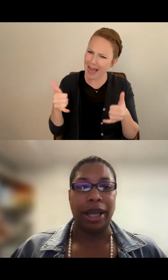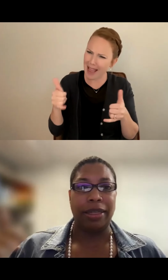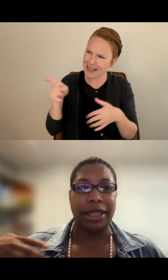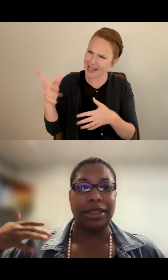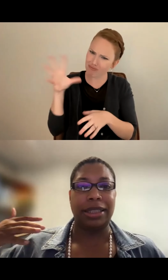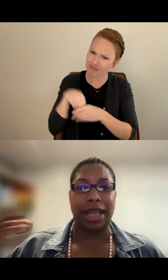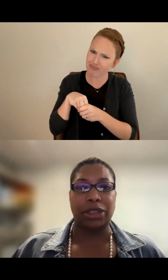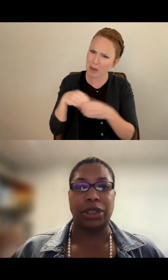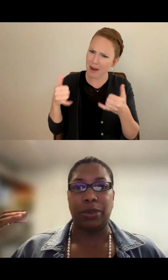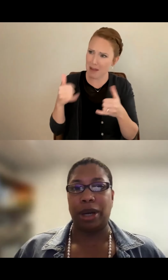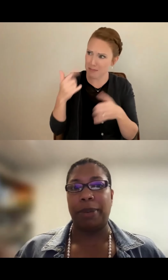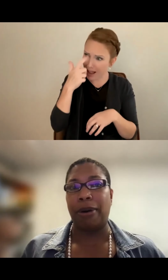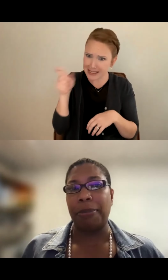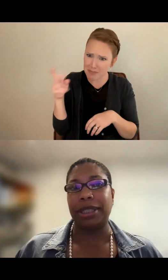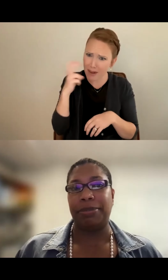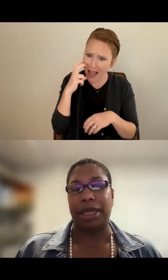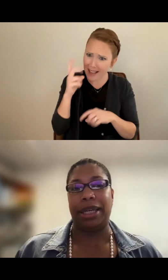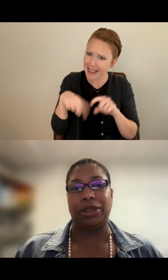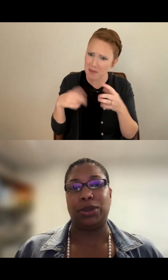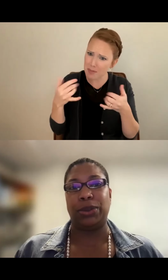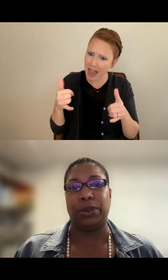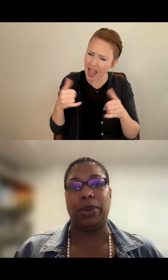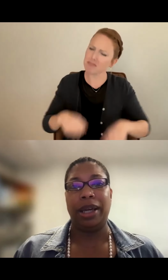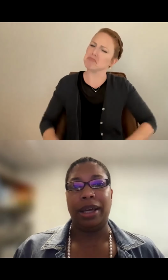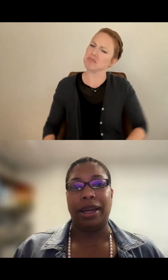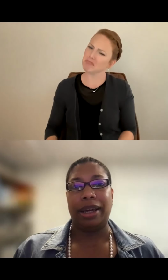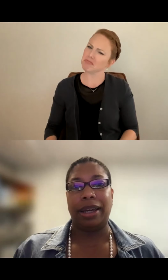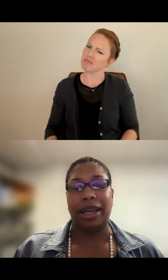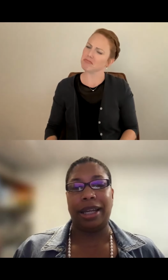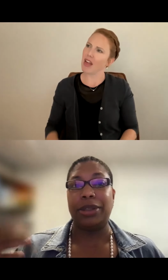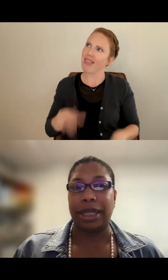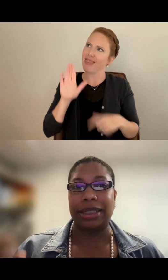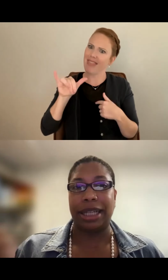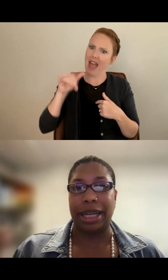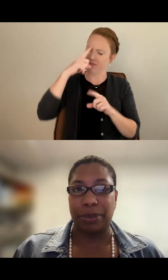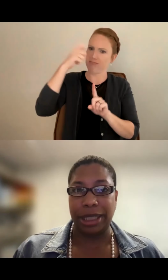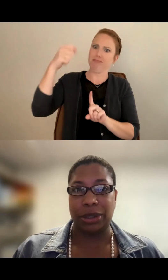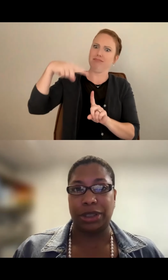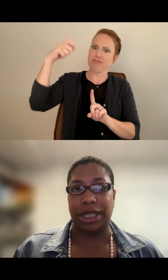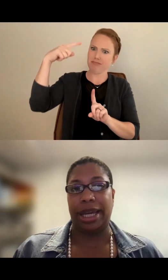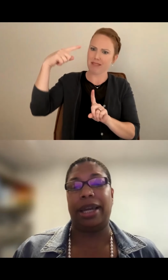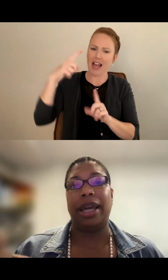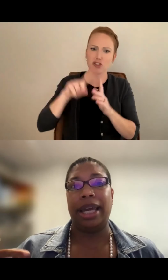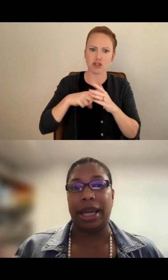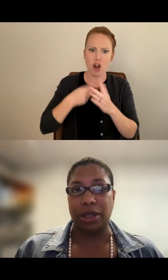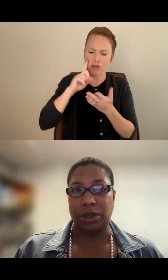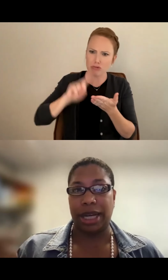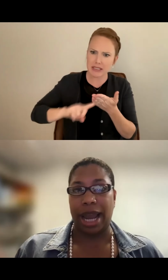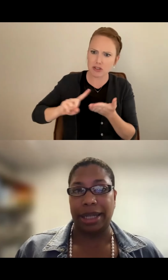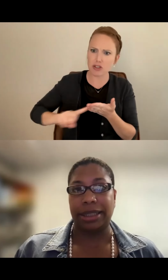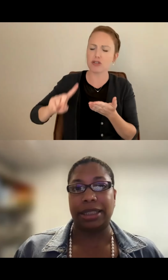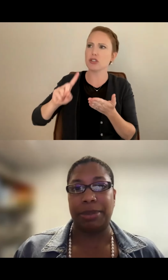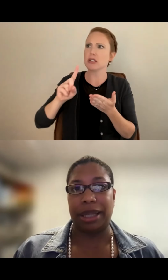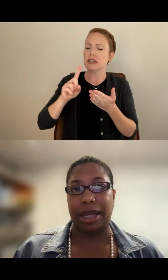This is what prompted me to get interested in researching inclusion and accessibility